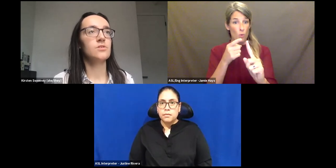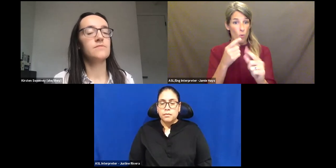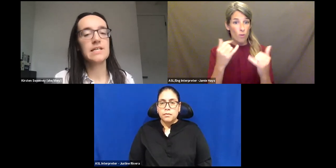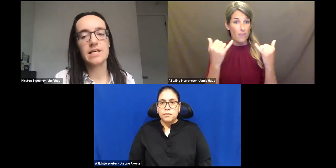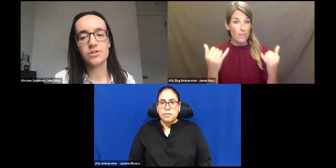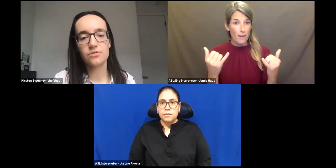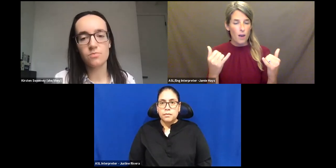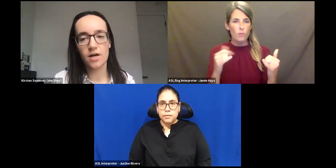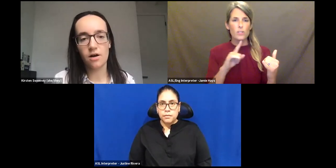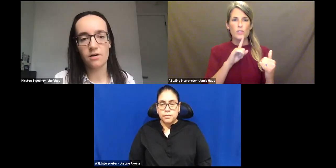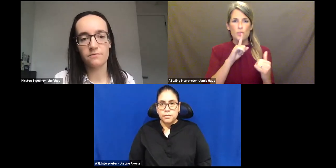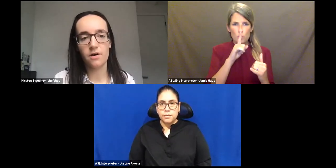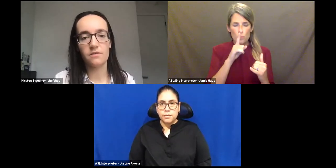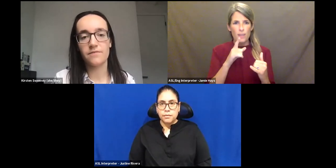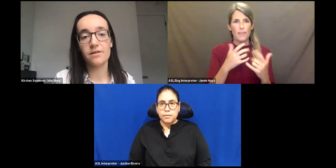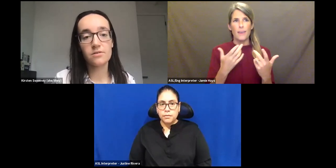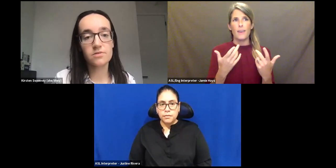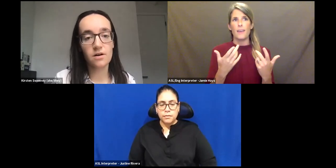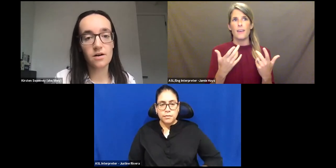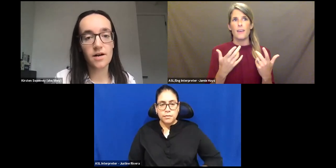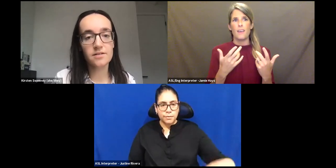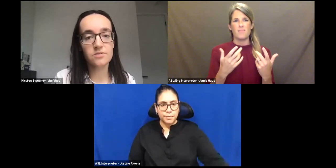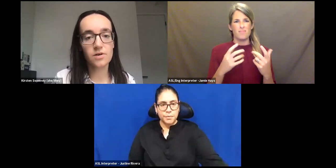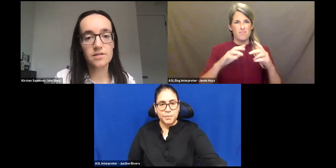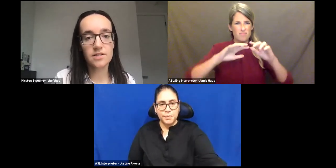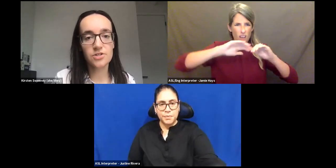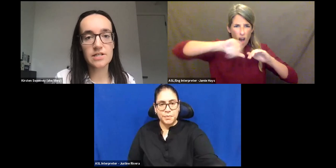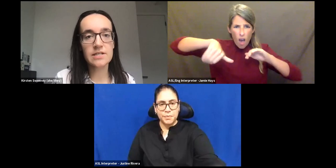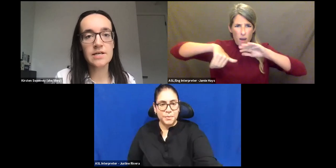sort of dig into what our our values are as an organization.